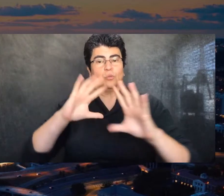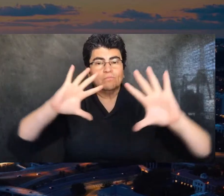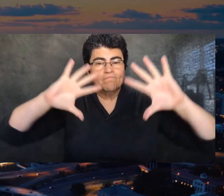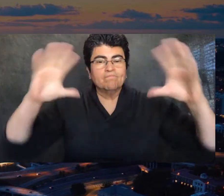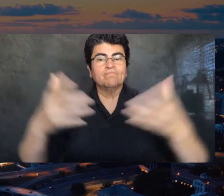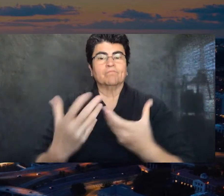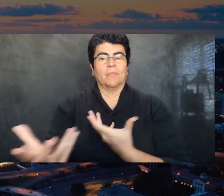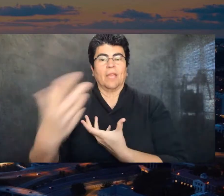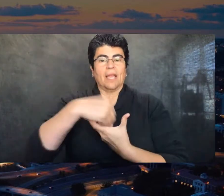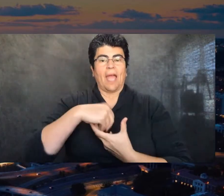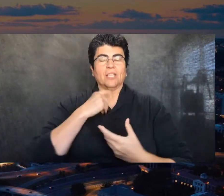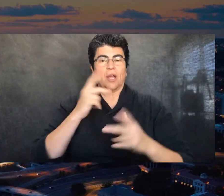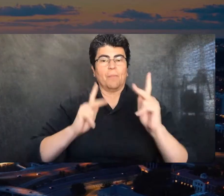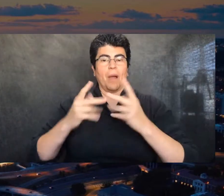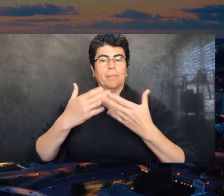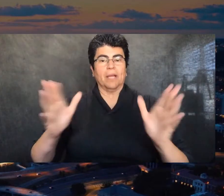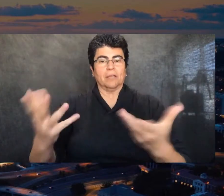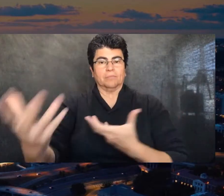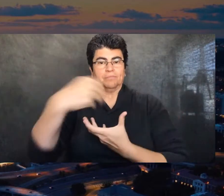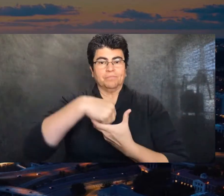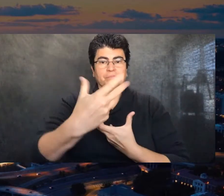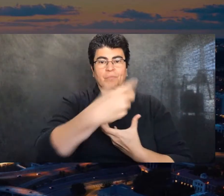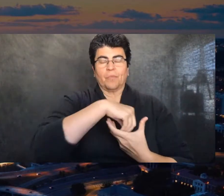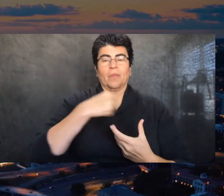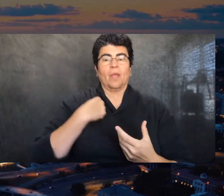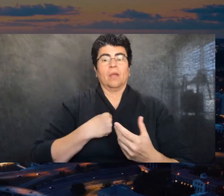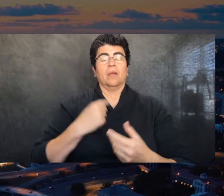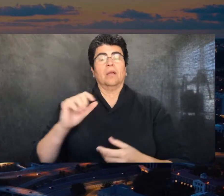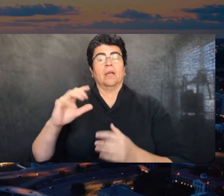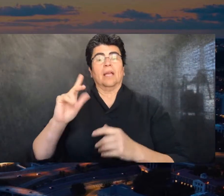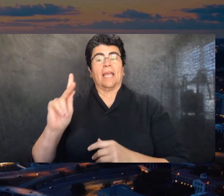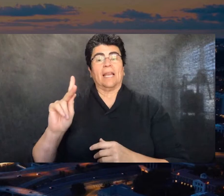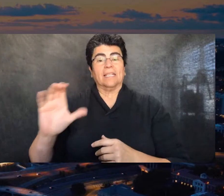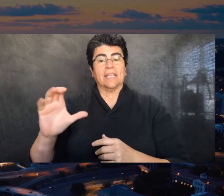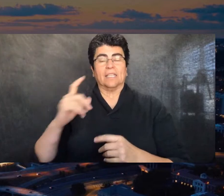The Kennedy Centre is working with sankova.org to curate performances